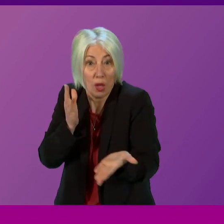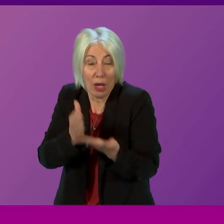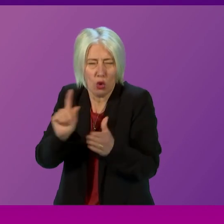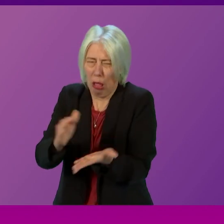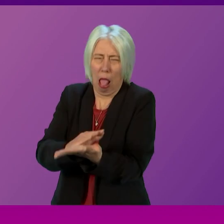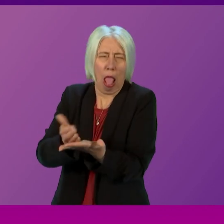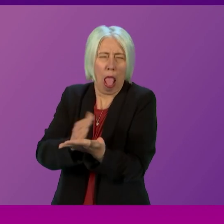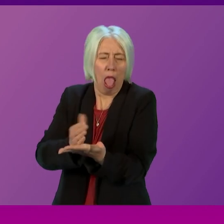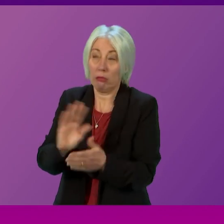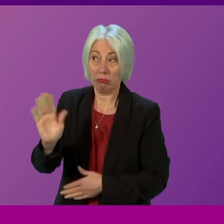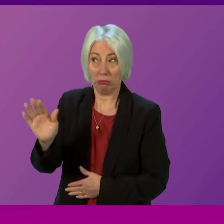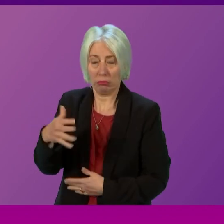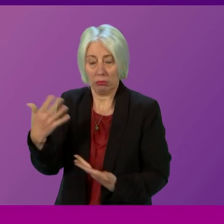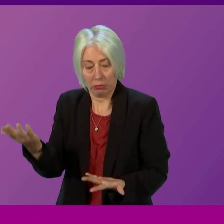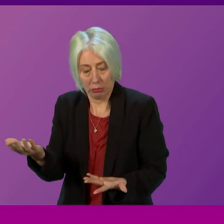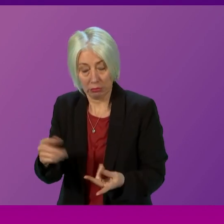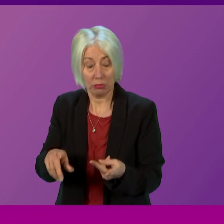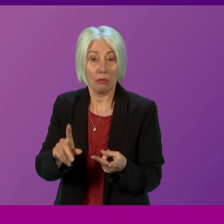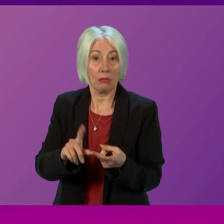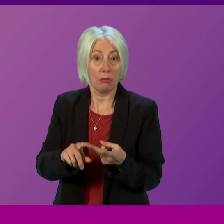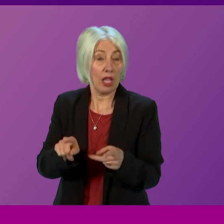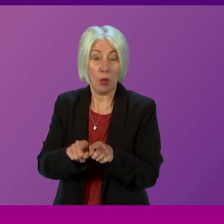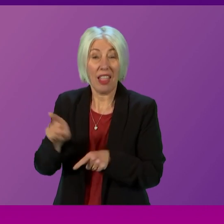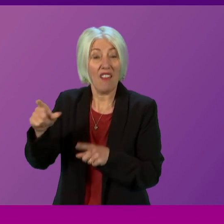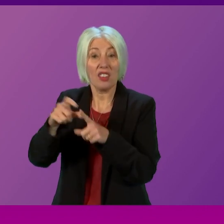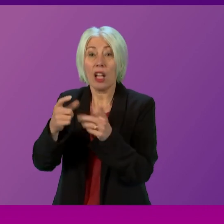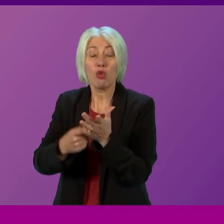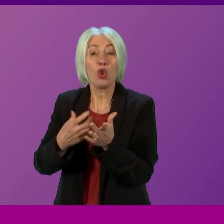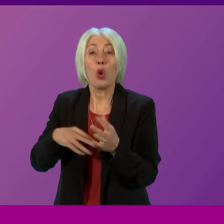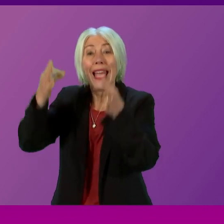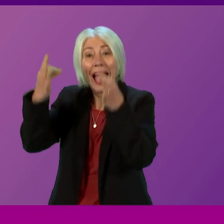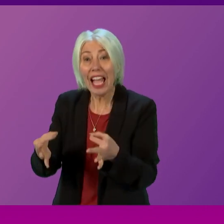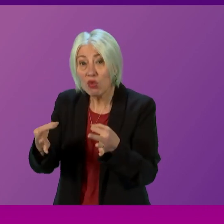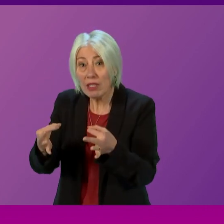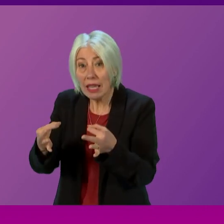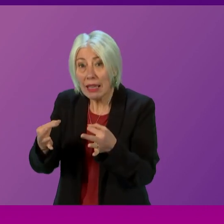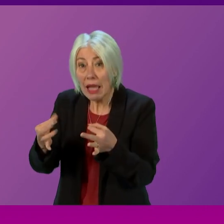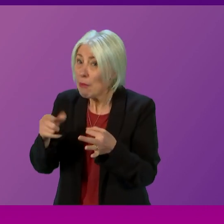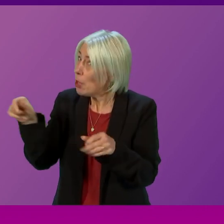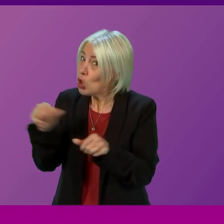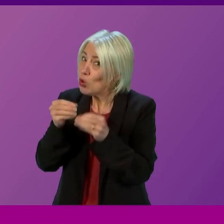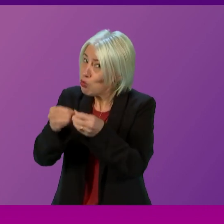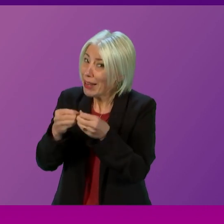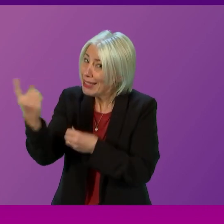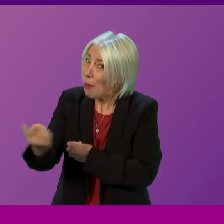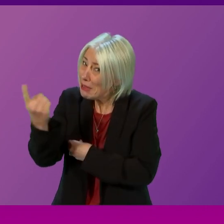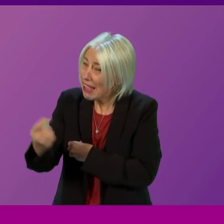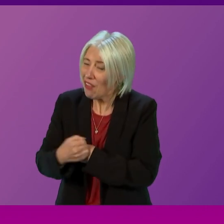Secondly, if Douglas Ross likes accuracy, he should perhaps start to practice it. I did not say that the target for 2026 had